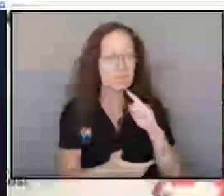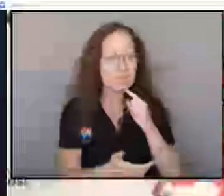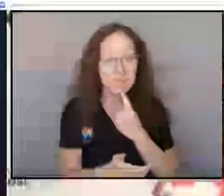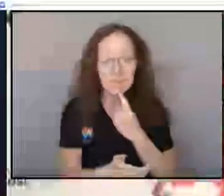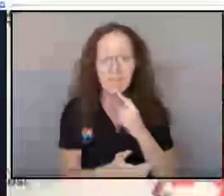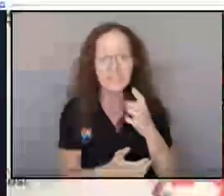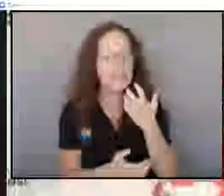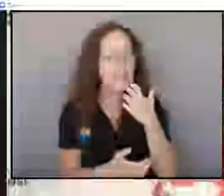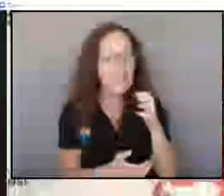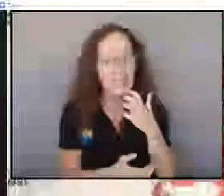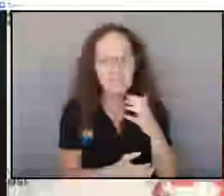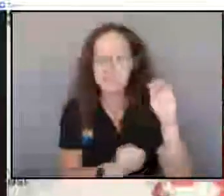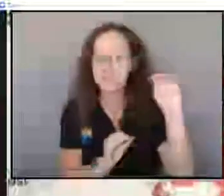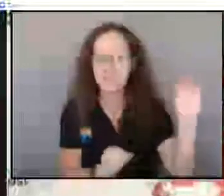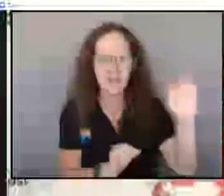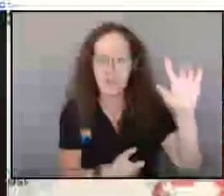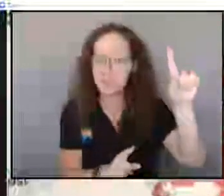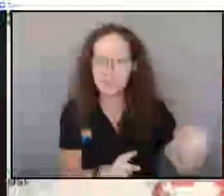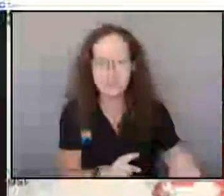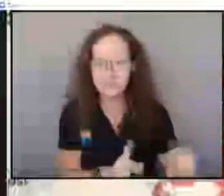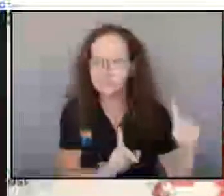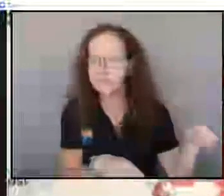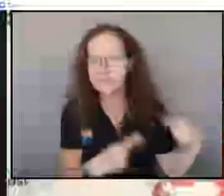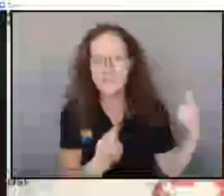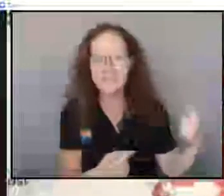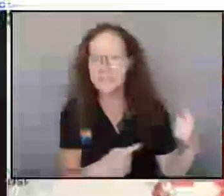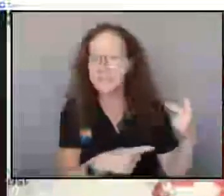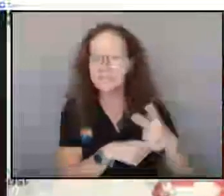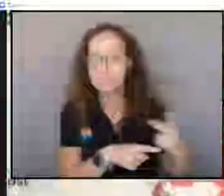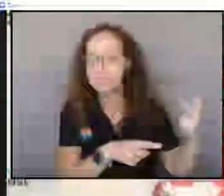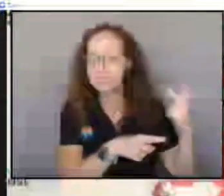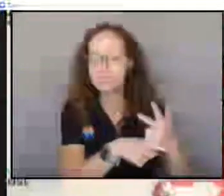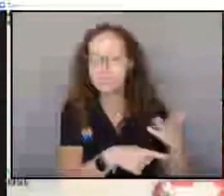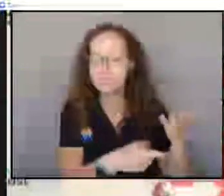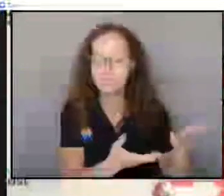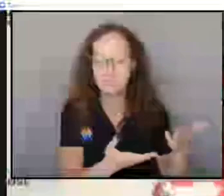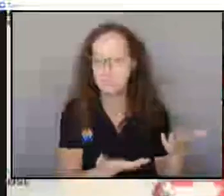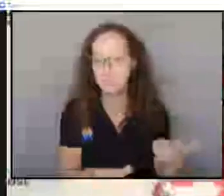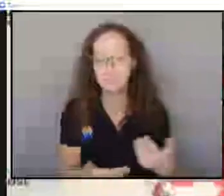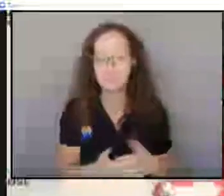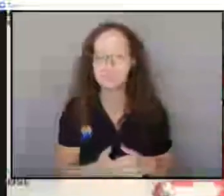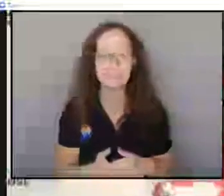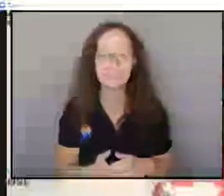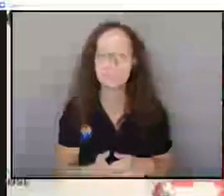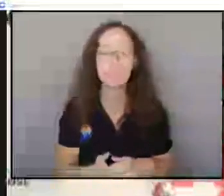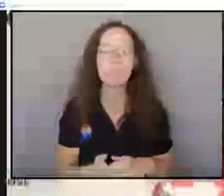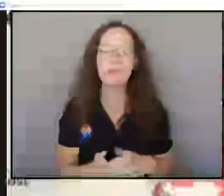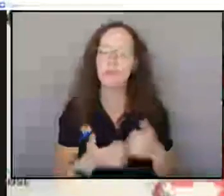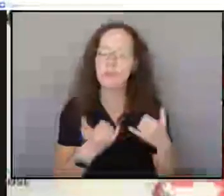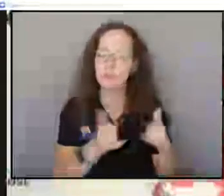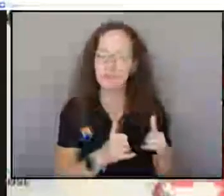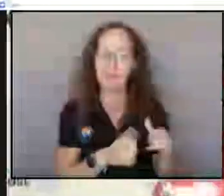WE STILL HAVE A PRESENCE ON THE EAST SIDE AND THERE IS OCCASIONAL FLARE UP.